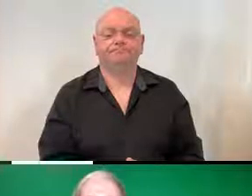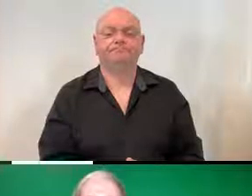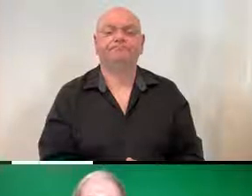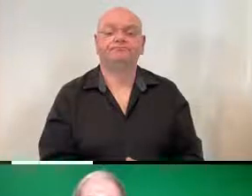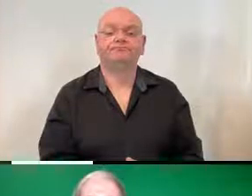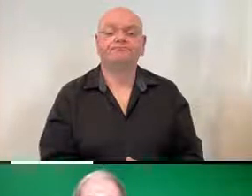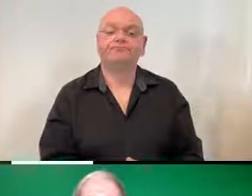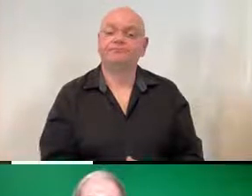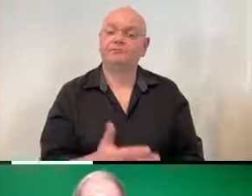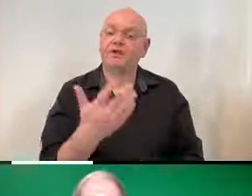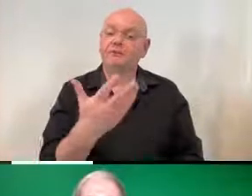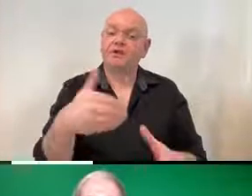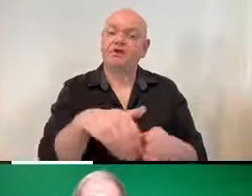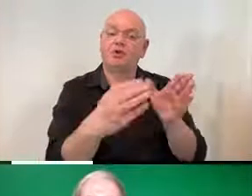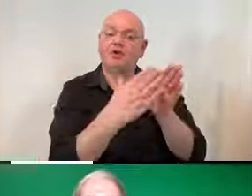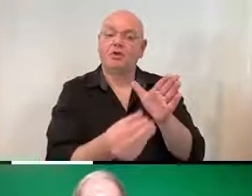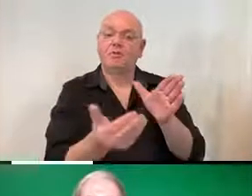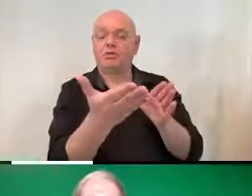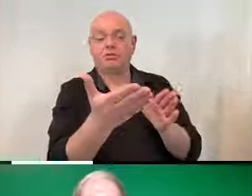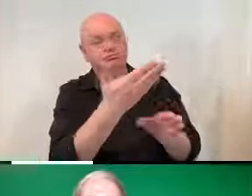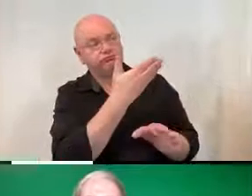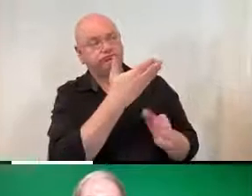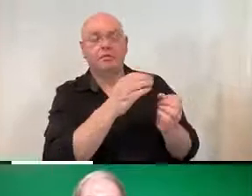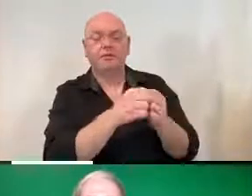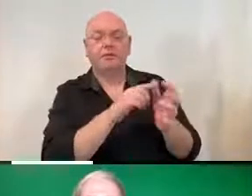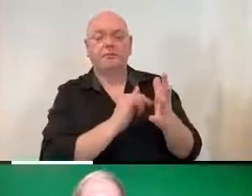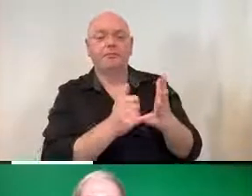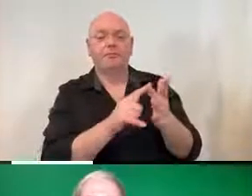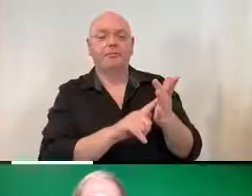high streets and the creative and cultural sector to support quality of life and wellbeing.